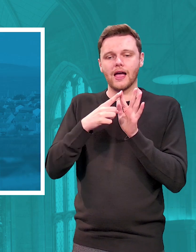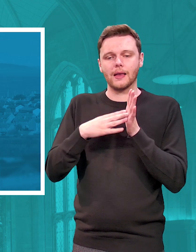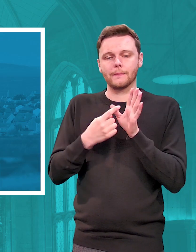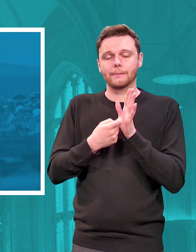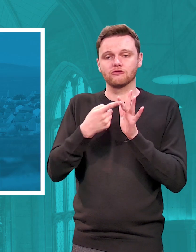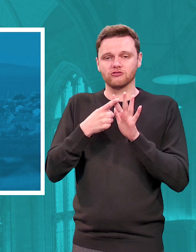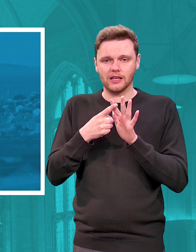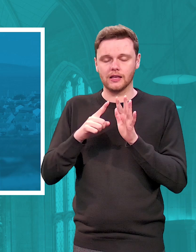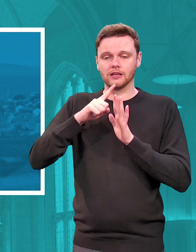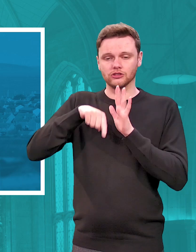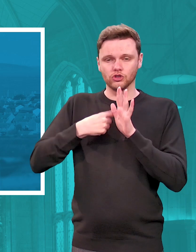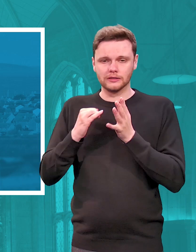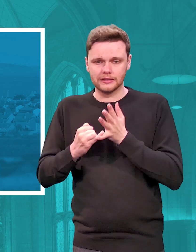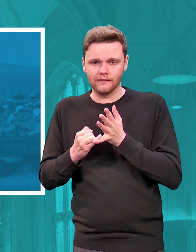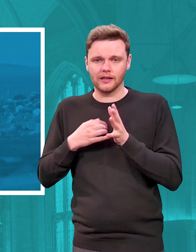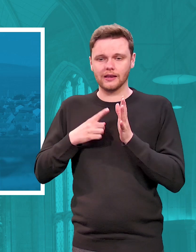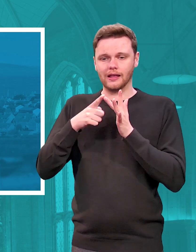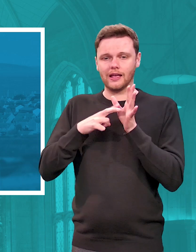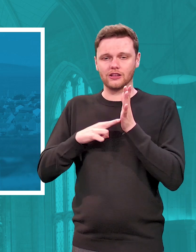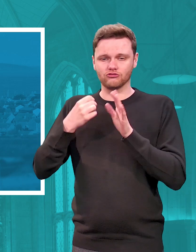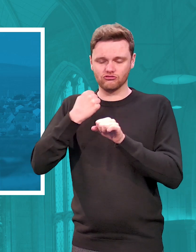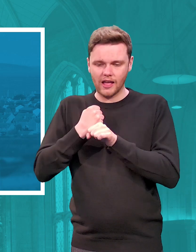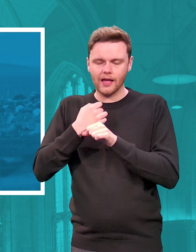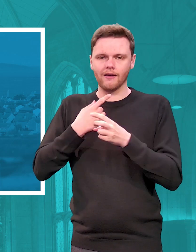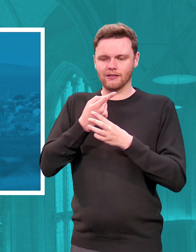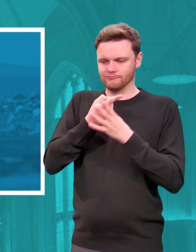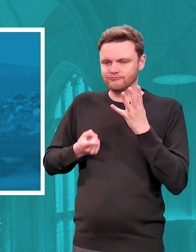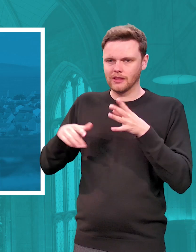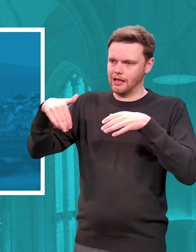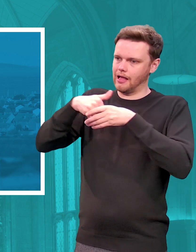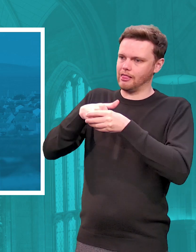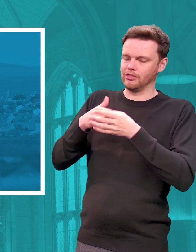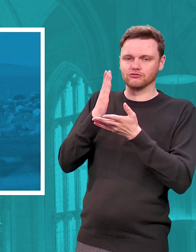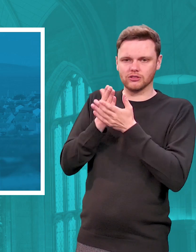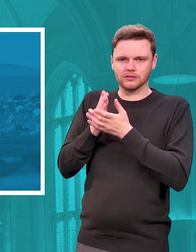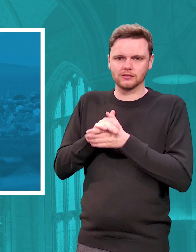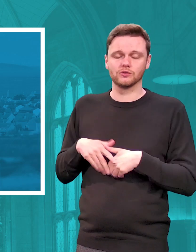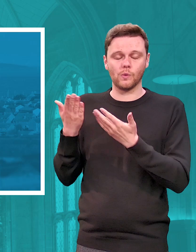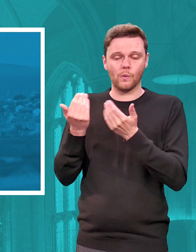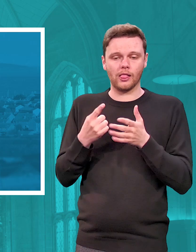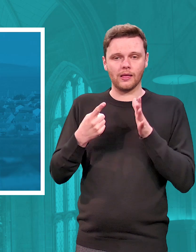John Montgomery and Ian Gray join as Trustees. Welcome Anne-Marie, Stuart, John and Ian.